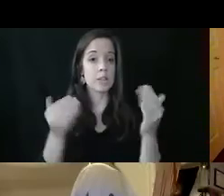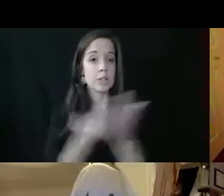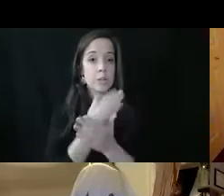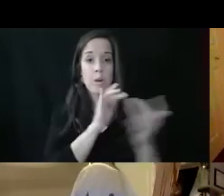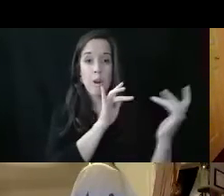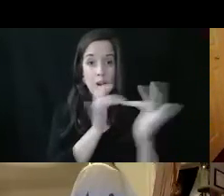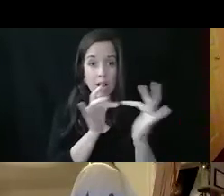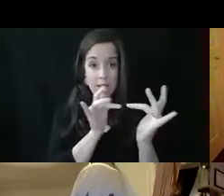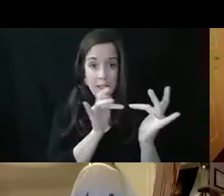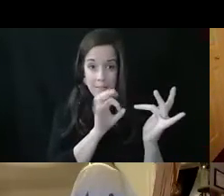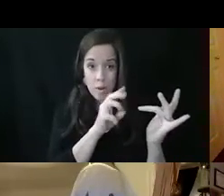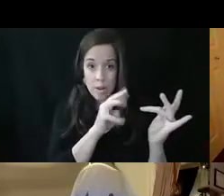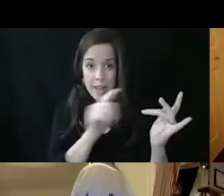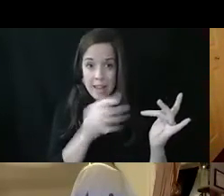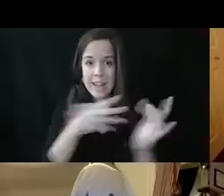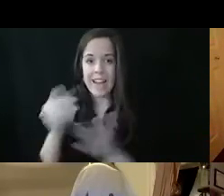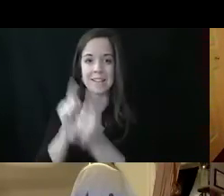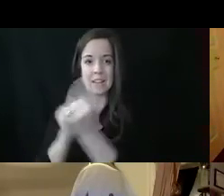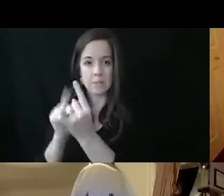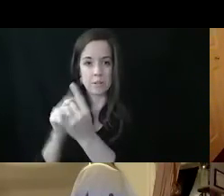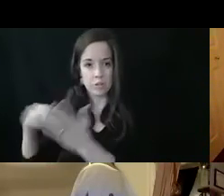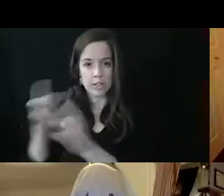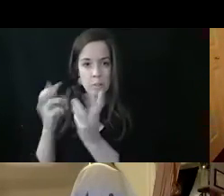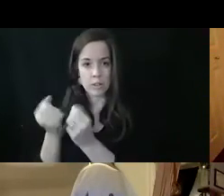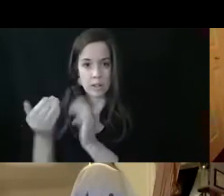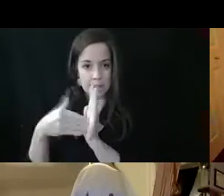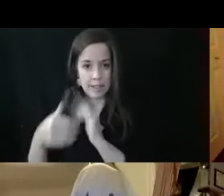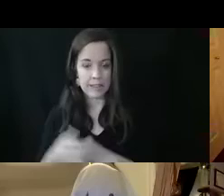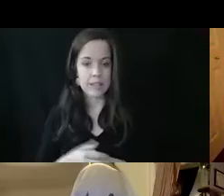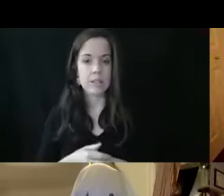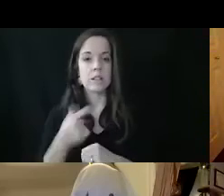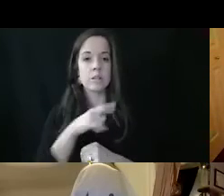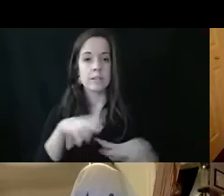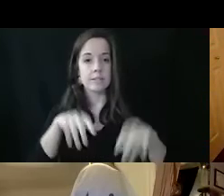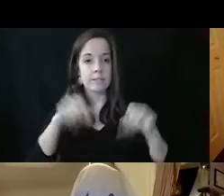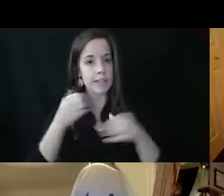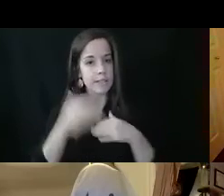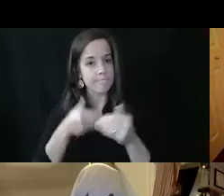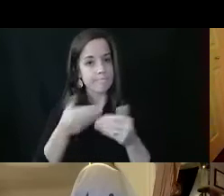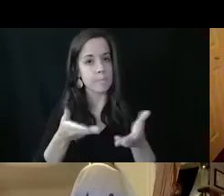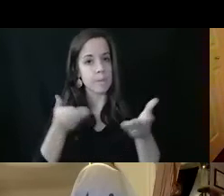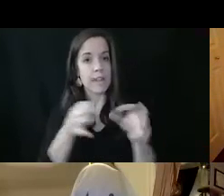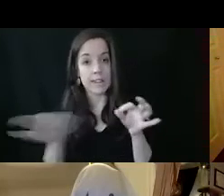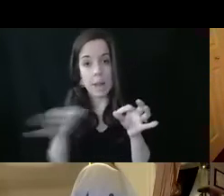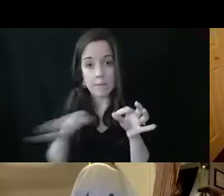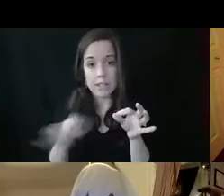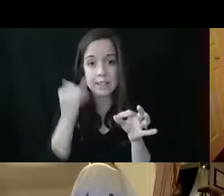and when we're able to have in person readings and workshops again. We're taking the step of providing captioning. If you need captioning,